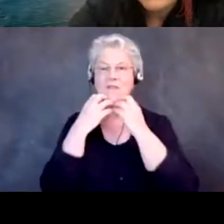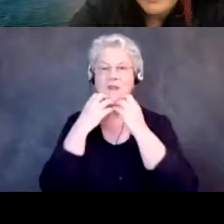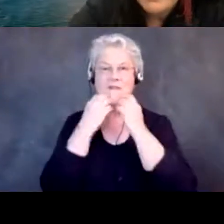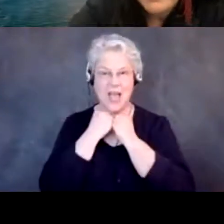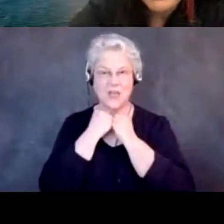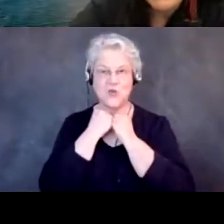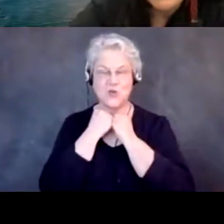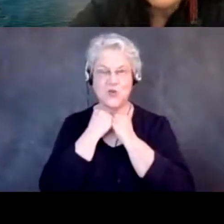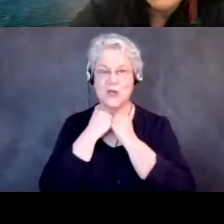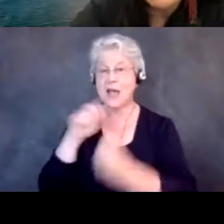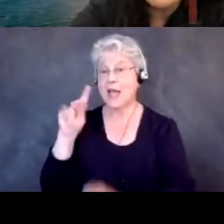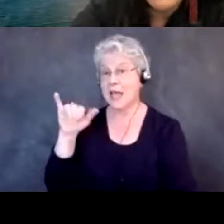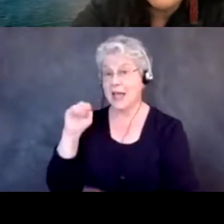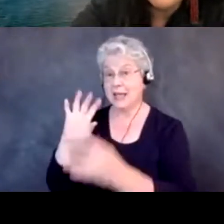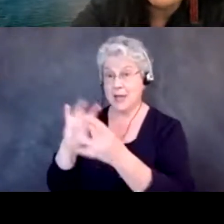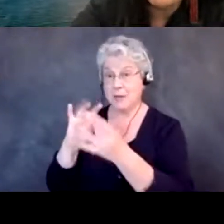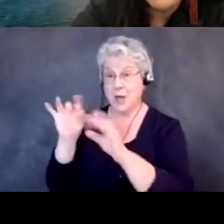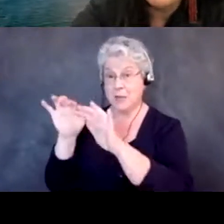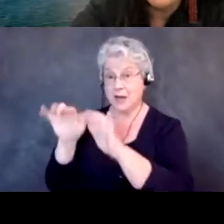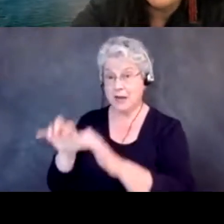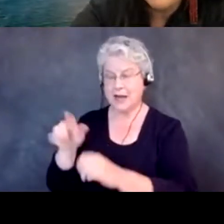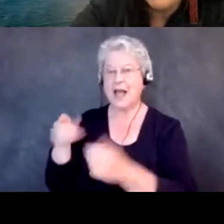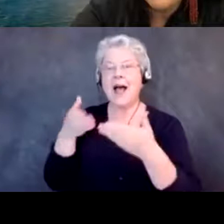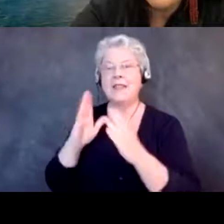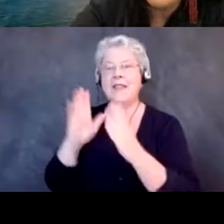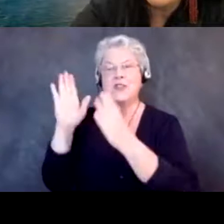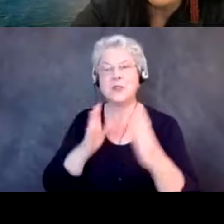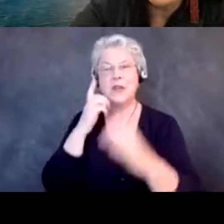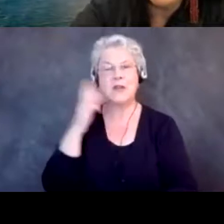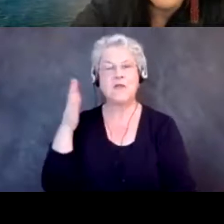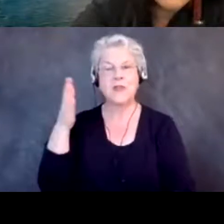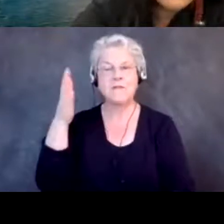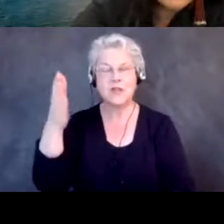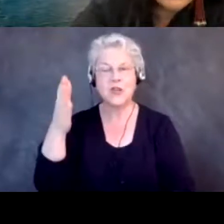Kim says, “A plan that allows you to plan for your future with respect to all members.” That's right.